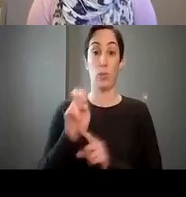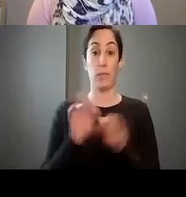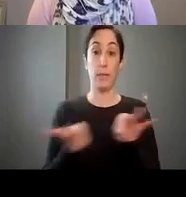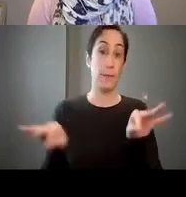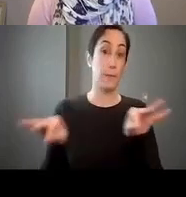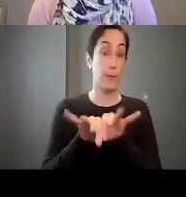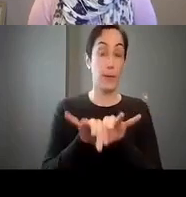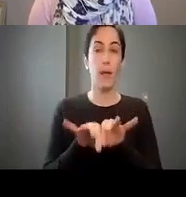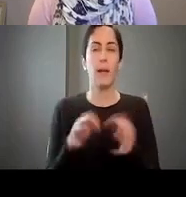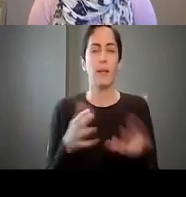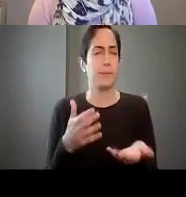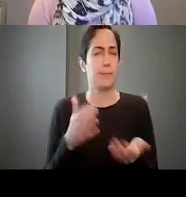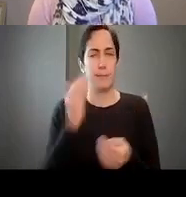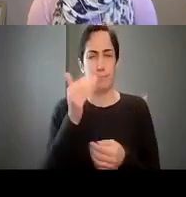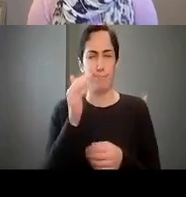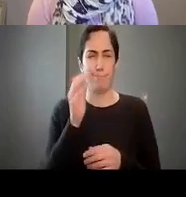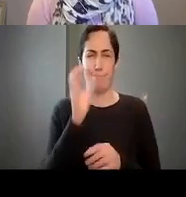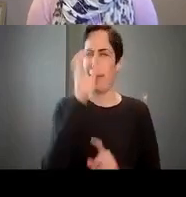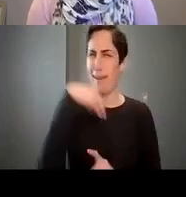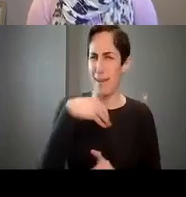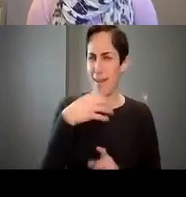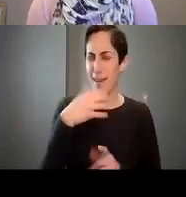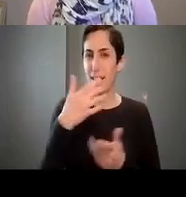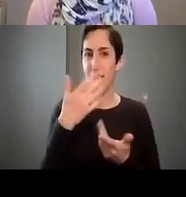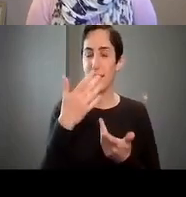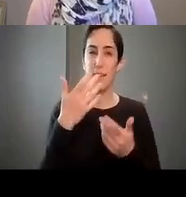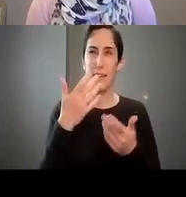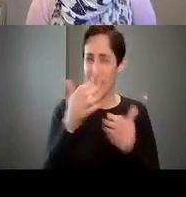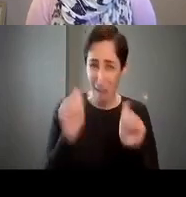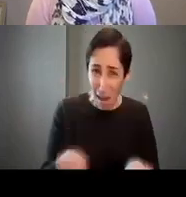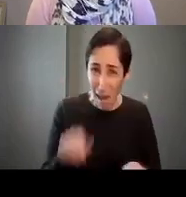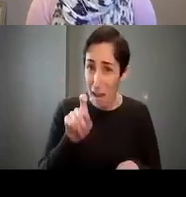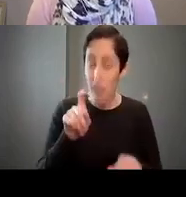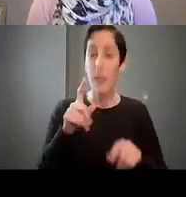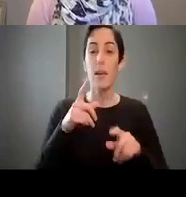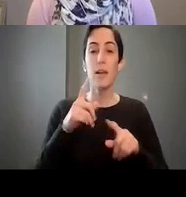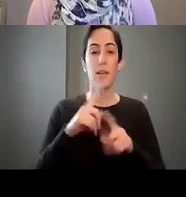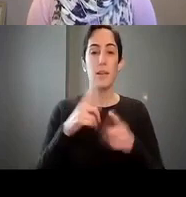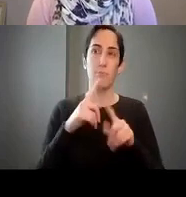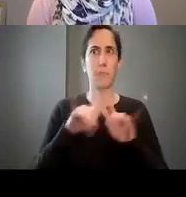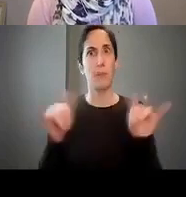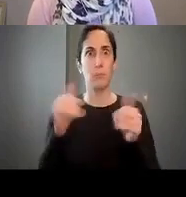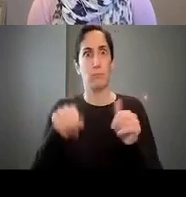really difficult to achieve. But there may seem both obvious and actually are things that when we look inside of really difficult to achieve. But there our own homes or our own families that are things that when we look inside of